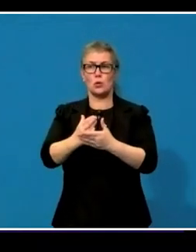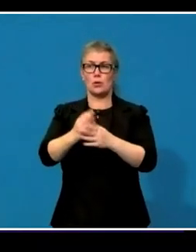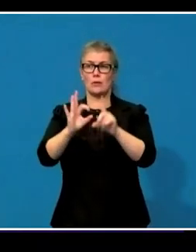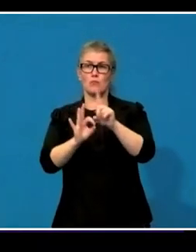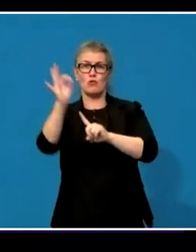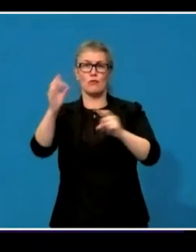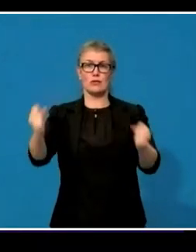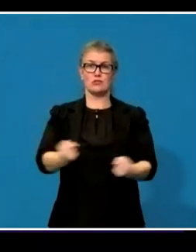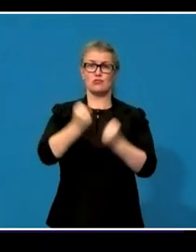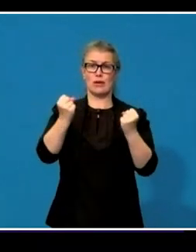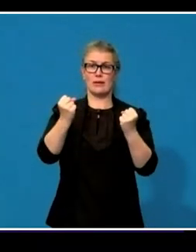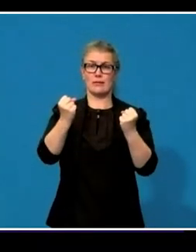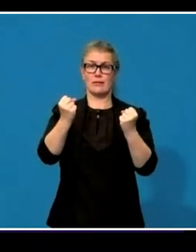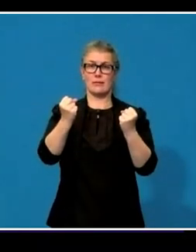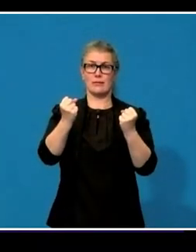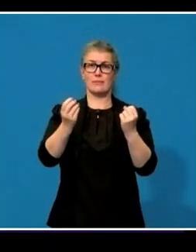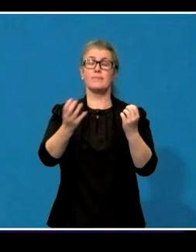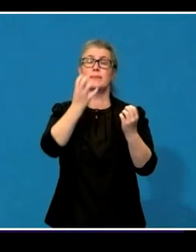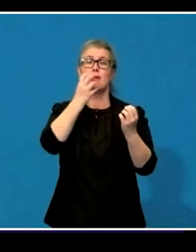I'm sorry I missed a page there